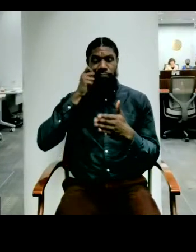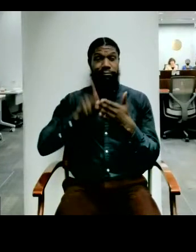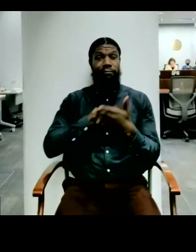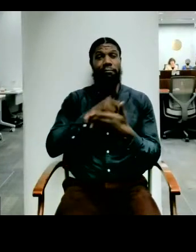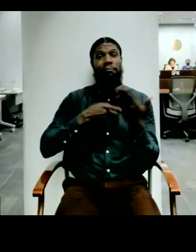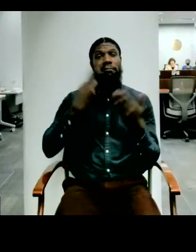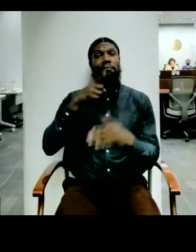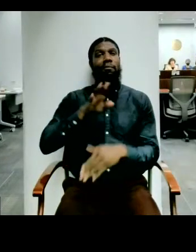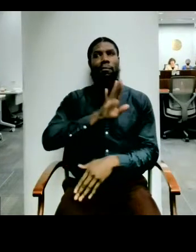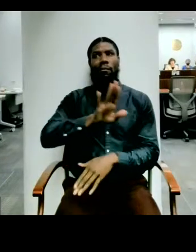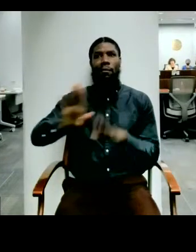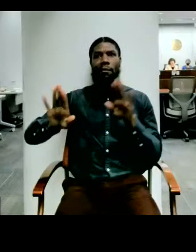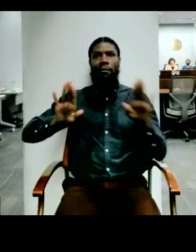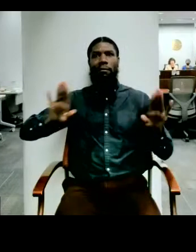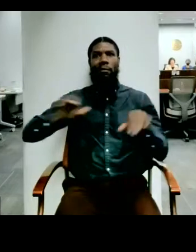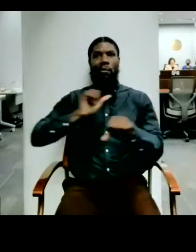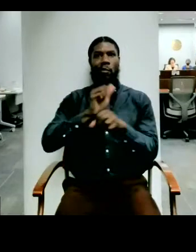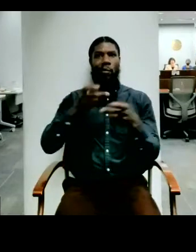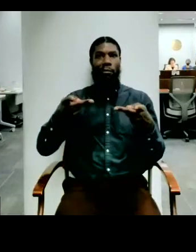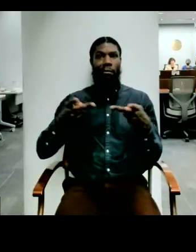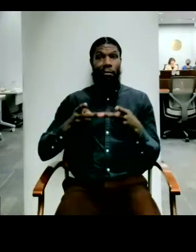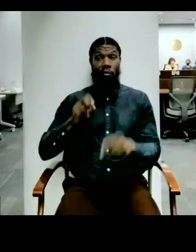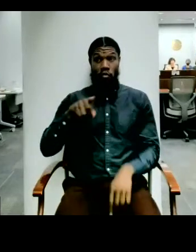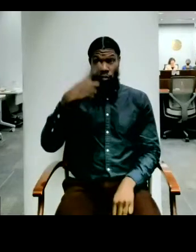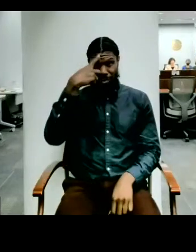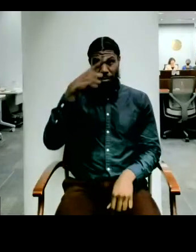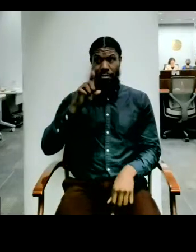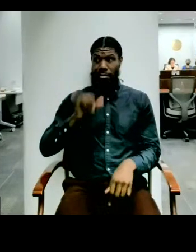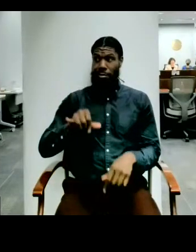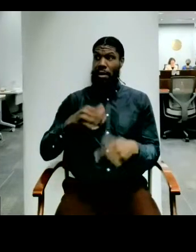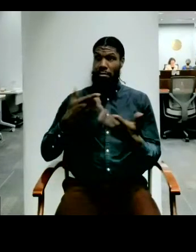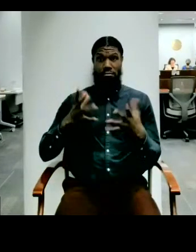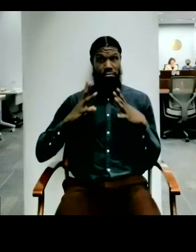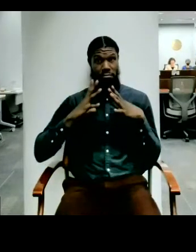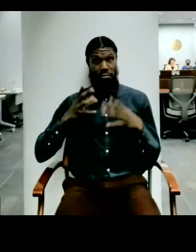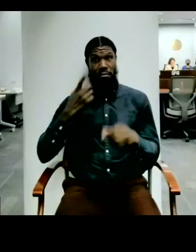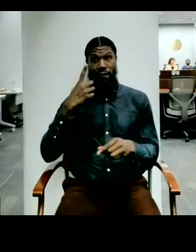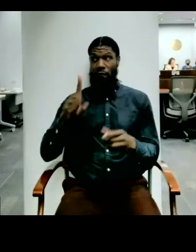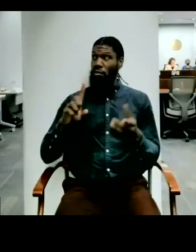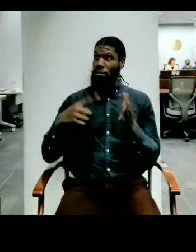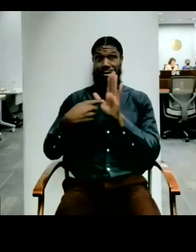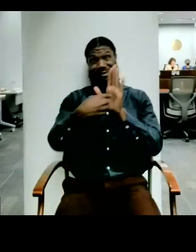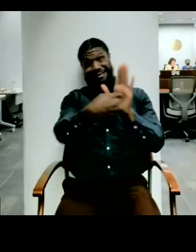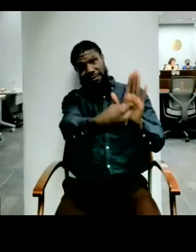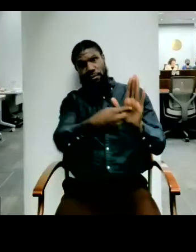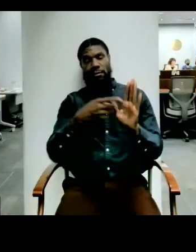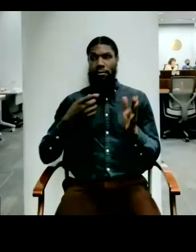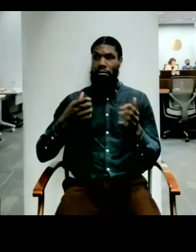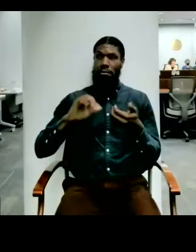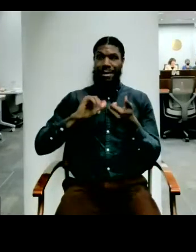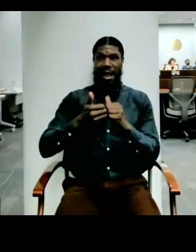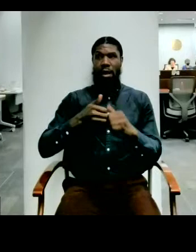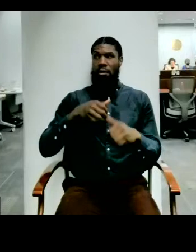Do you think that those are adequate to reveal the existence of disparities that